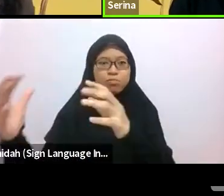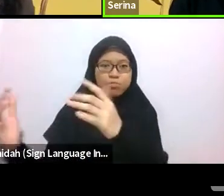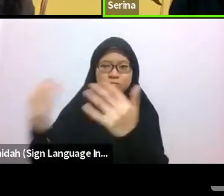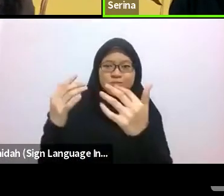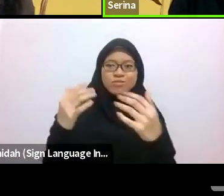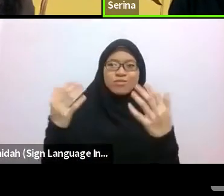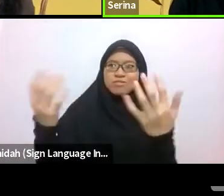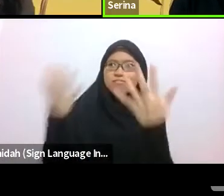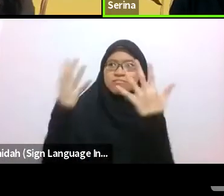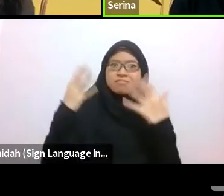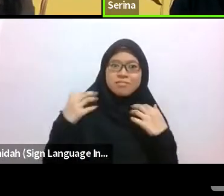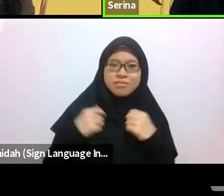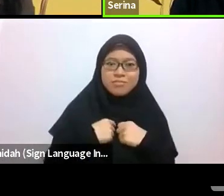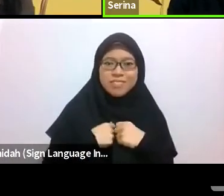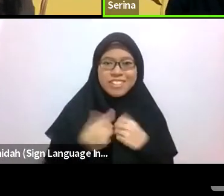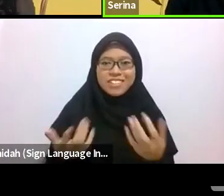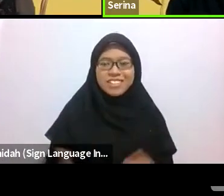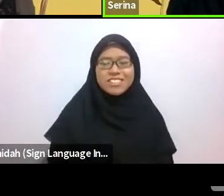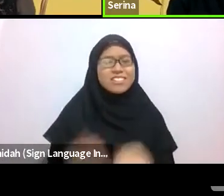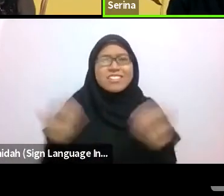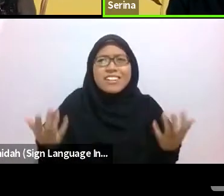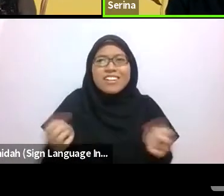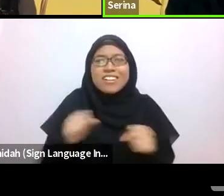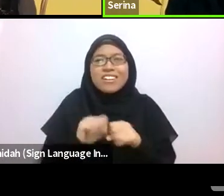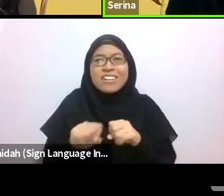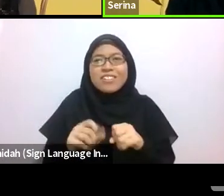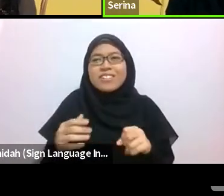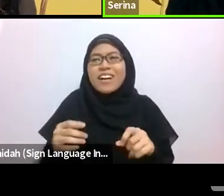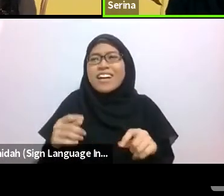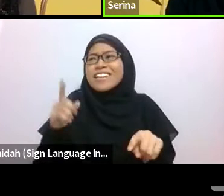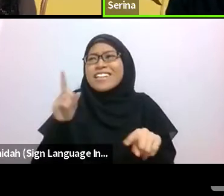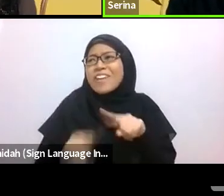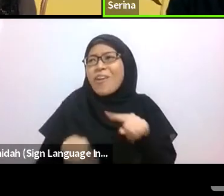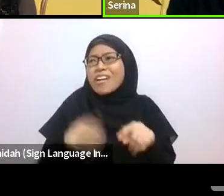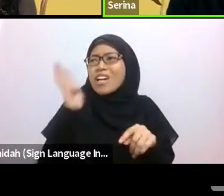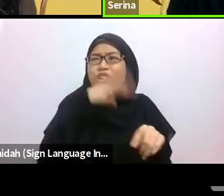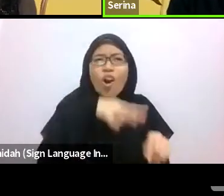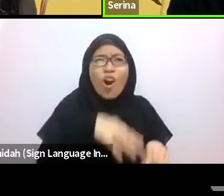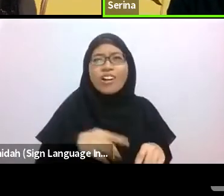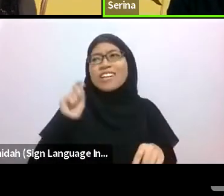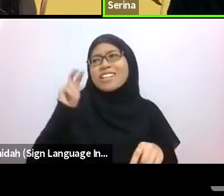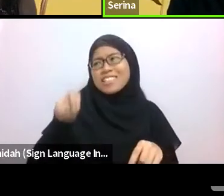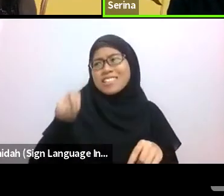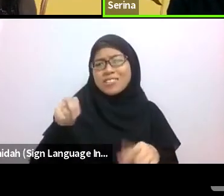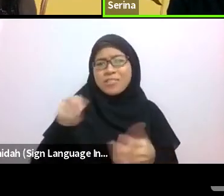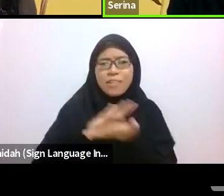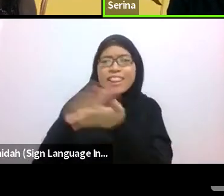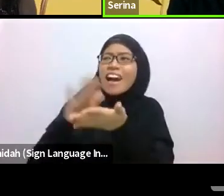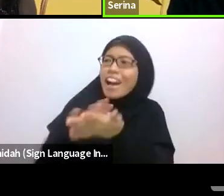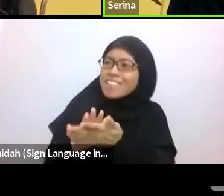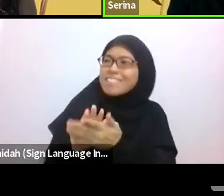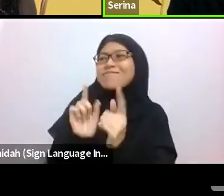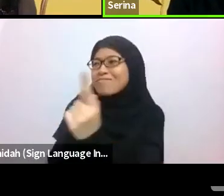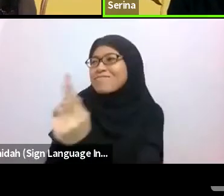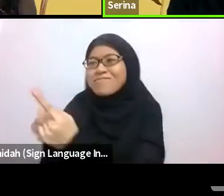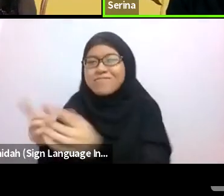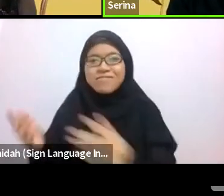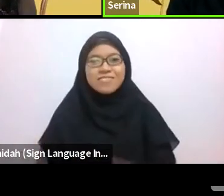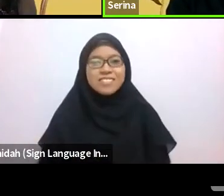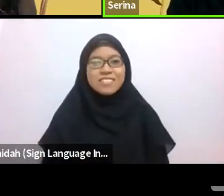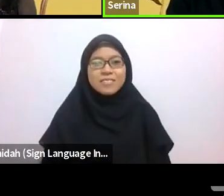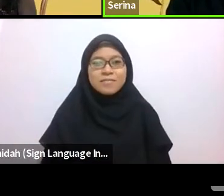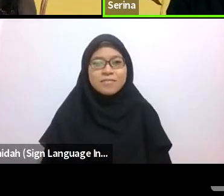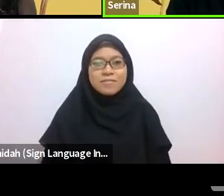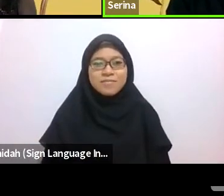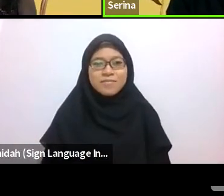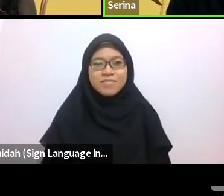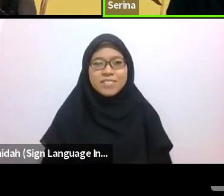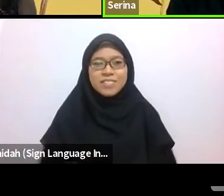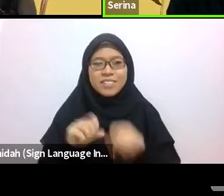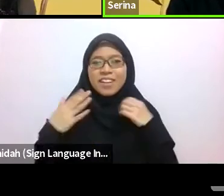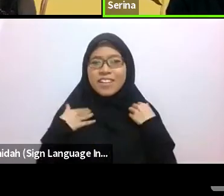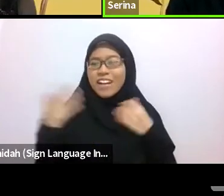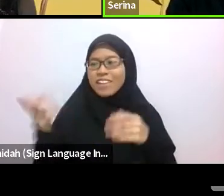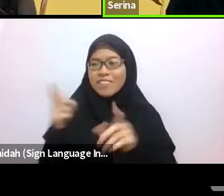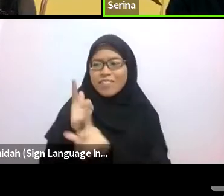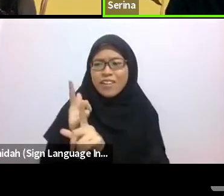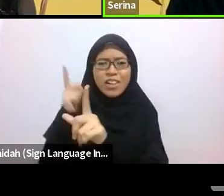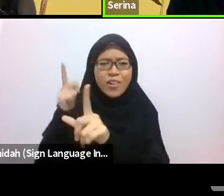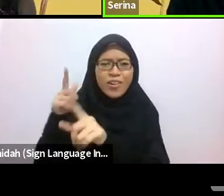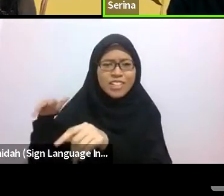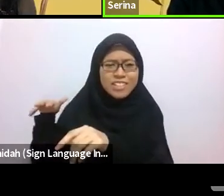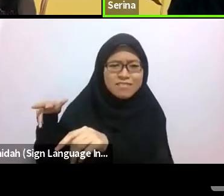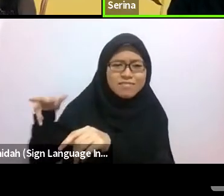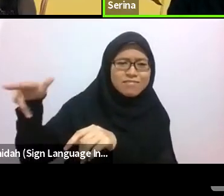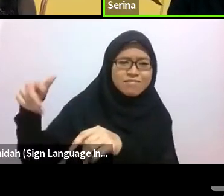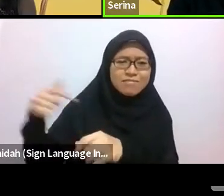The other bigger issue was–we’ll just let the lorry get past, it's right in front of me; I’m sitting by the road at the minute because that’s the only place I can get the WiFi.